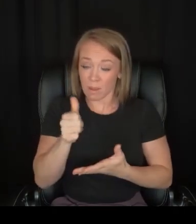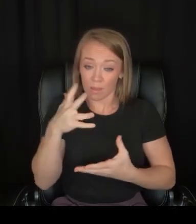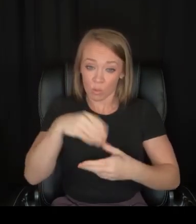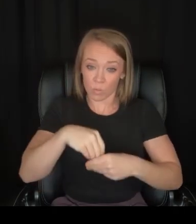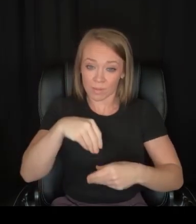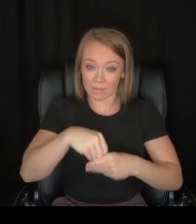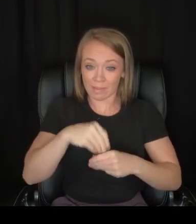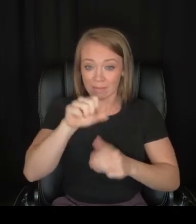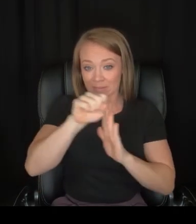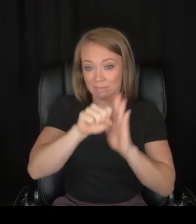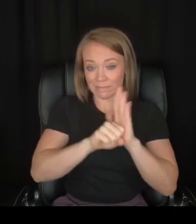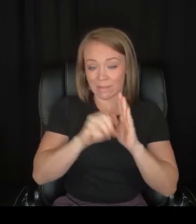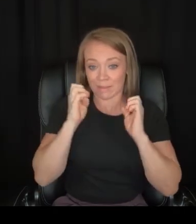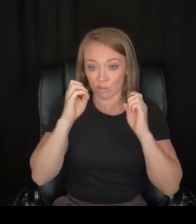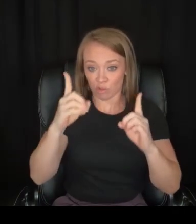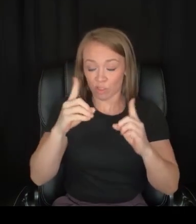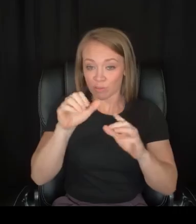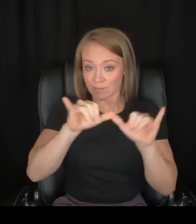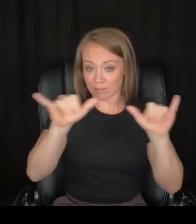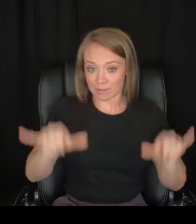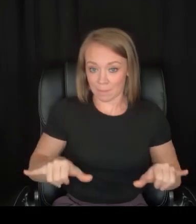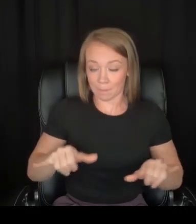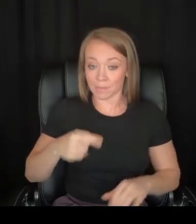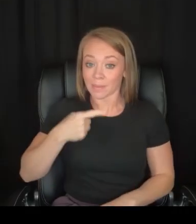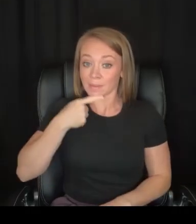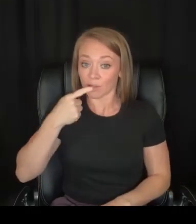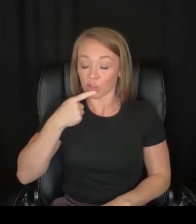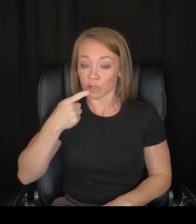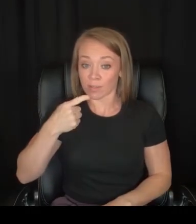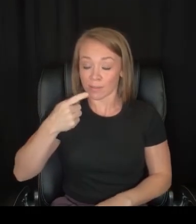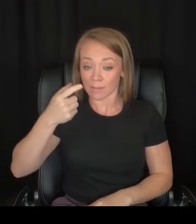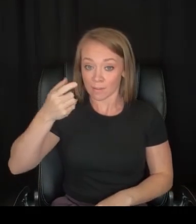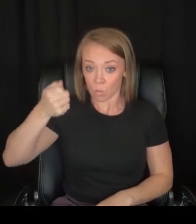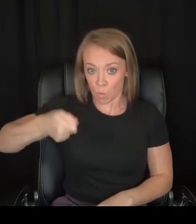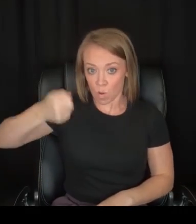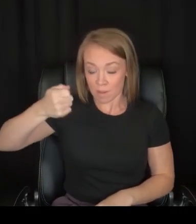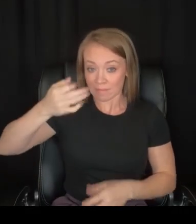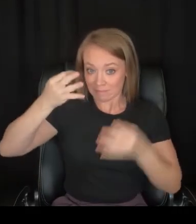A hearing officer sided with the parents, but the decision was overturned on appeal.